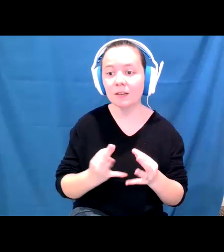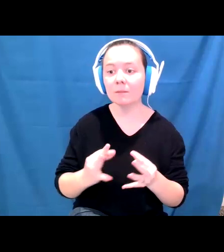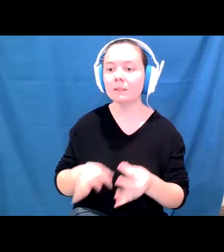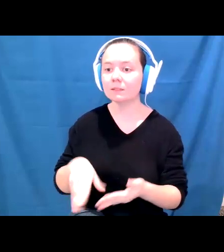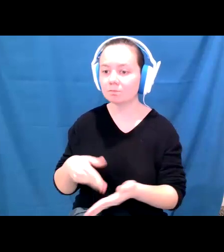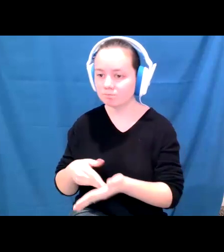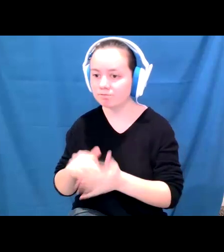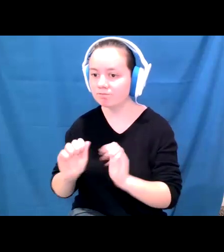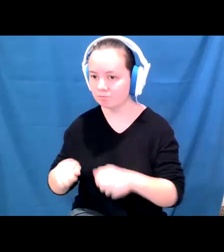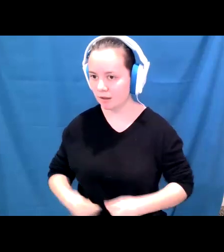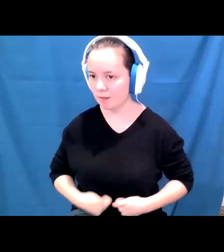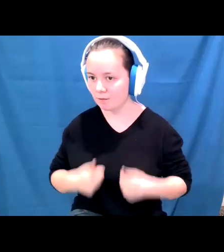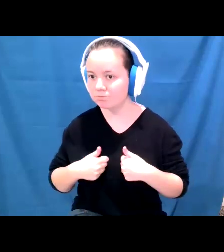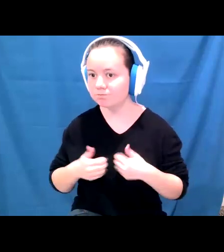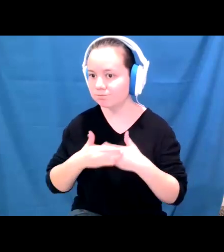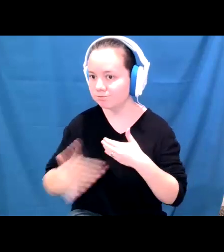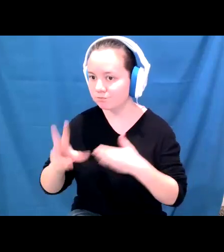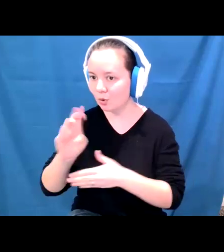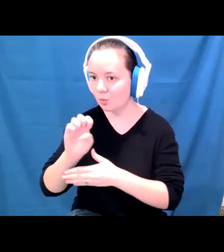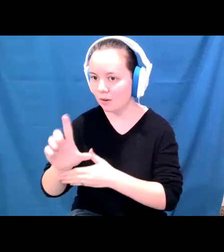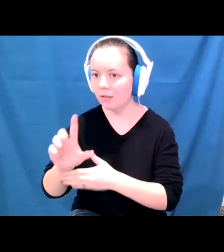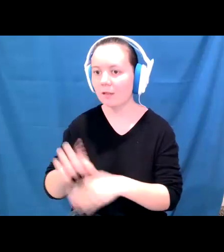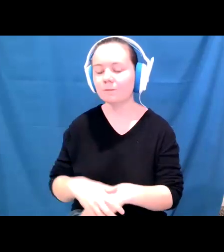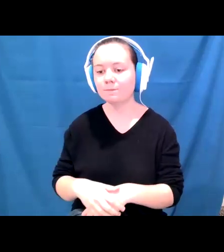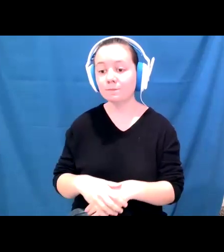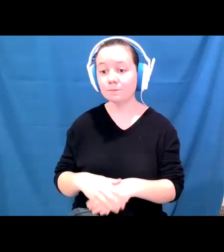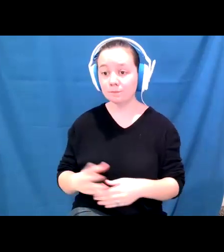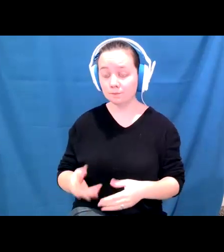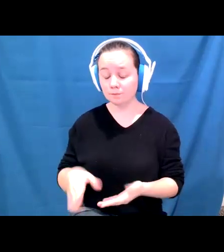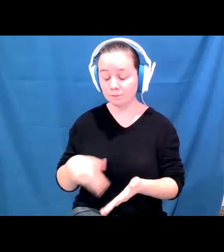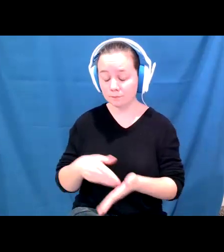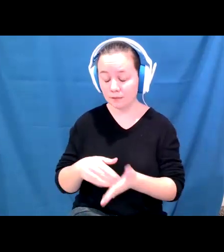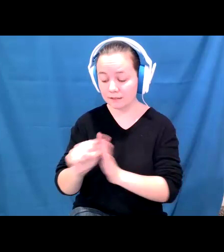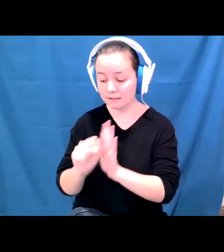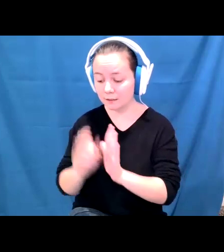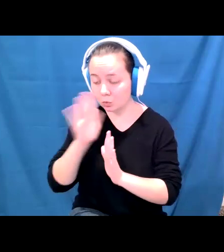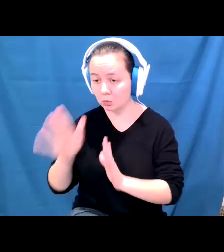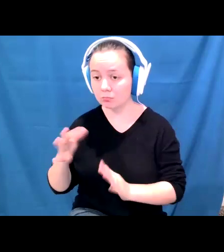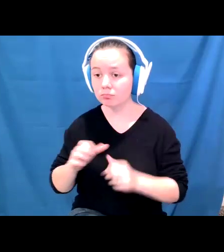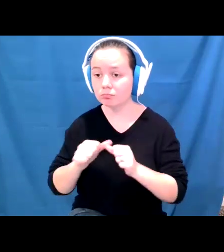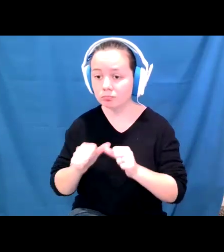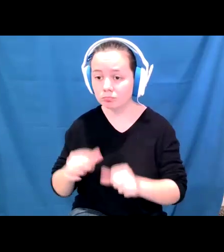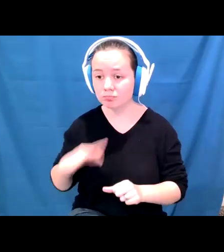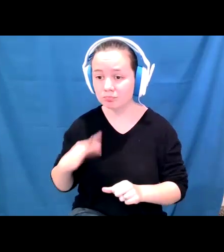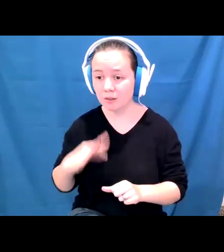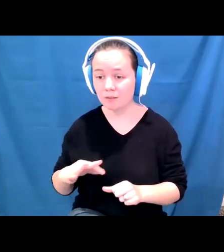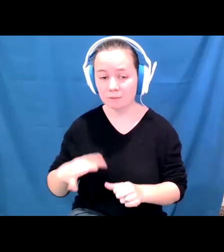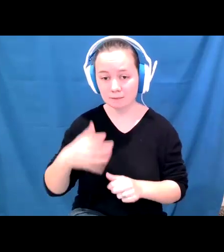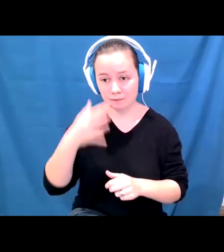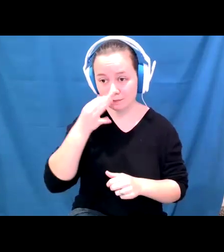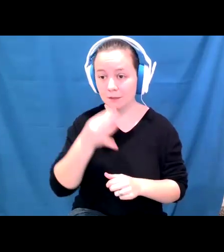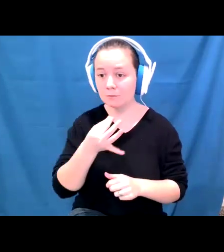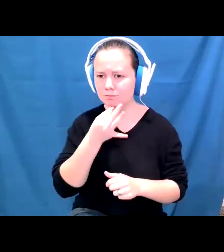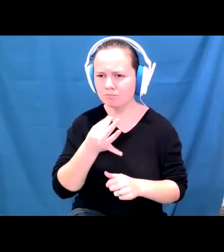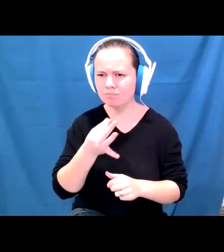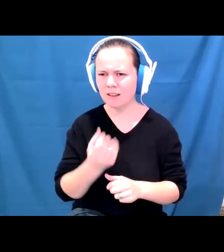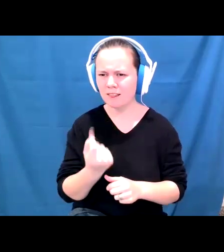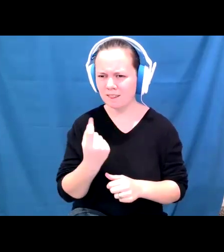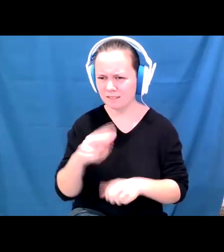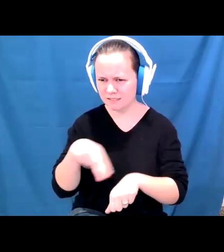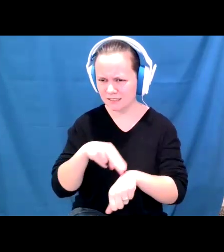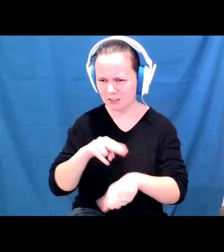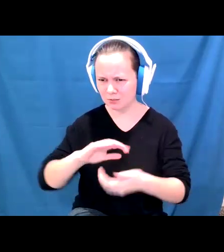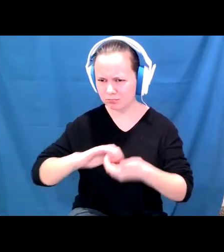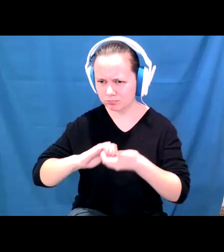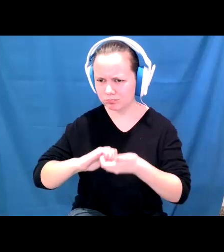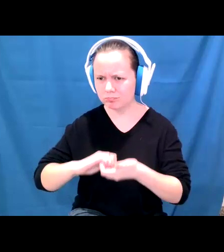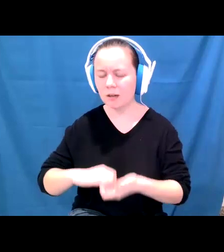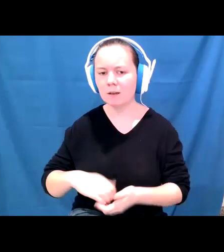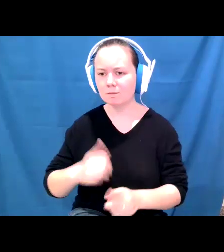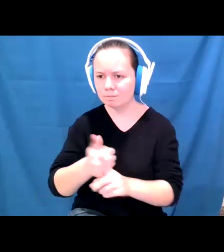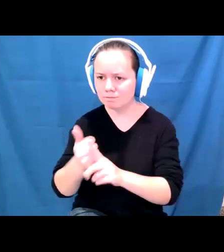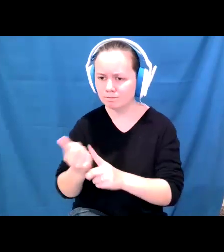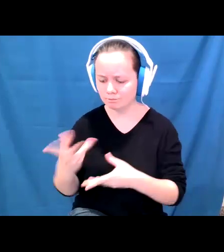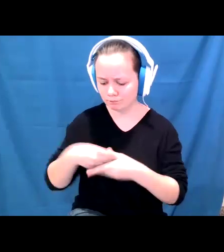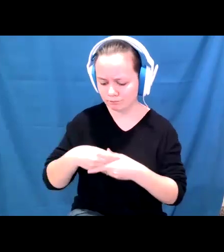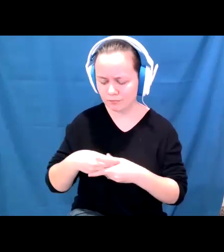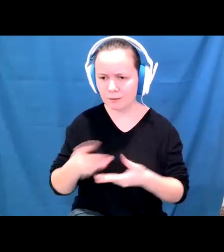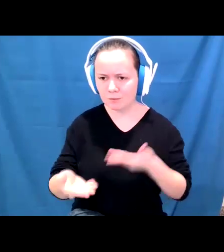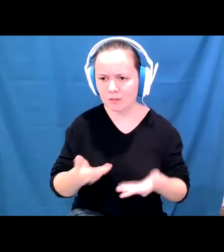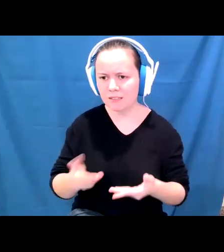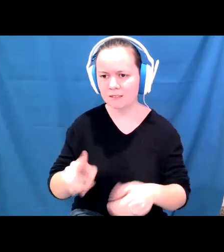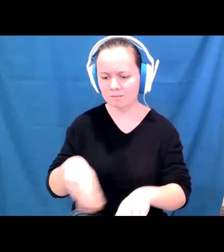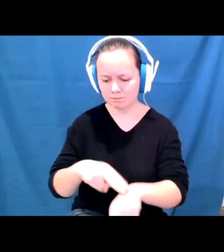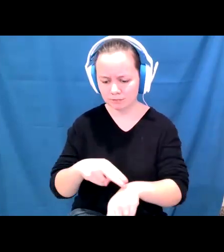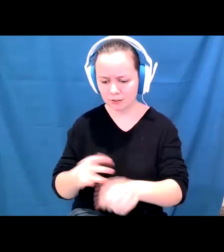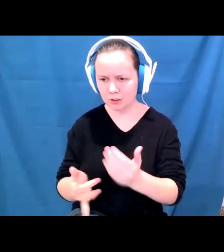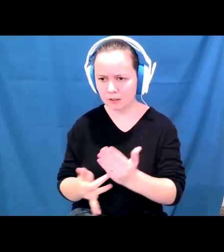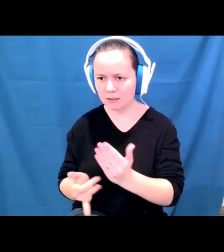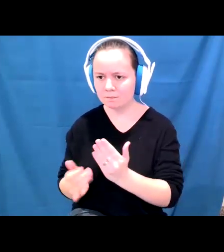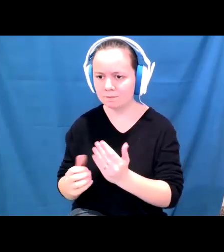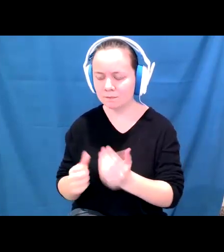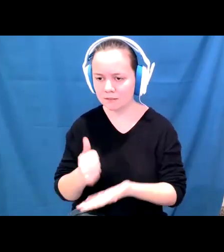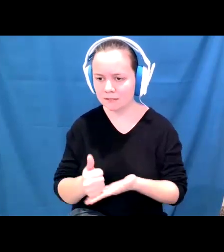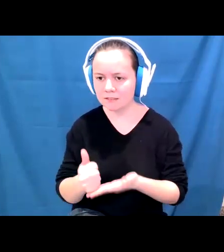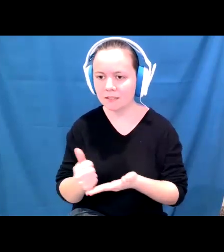States working with the center will benefit from the tremendous expertise and commitment of 11 national partners who are all engaged in providing technical assistance, information, and research to support our joint goals for systems change.